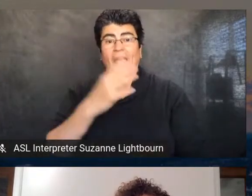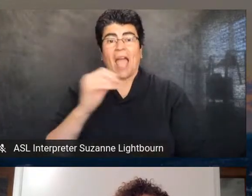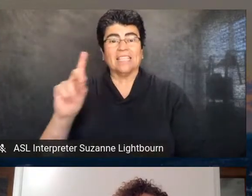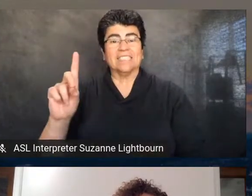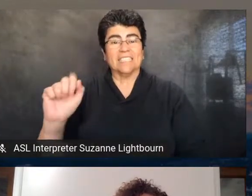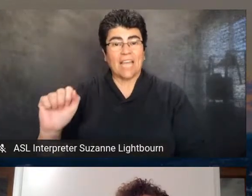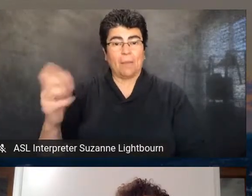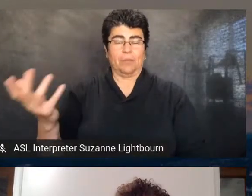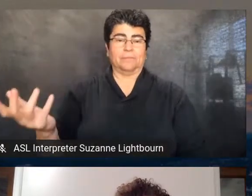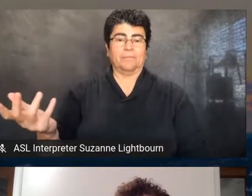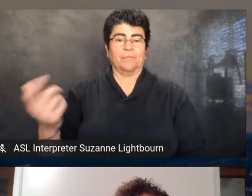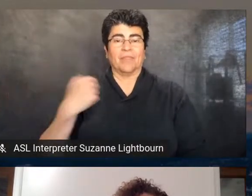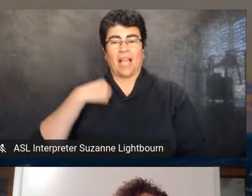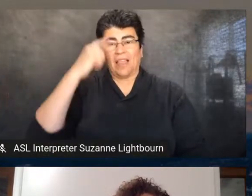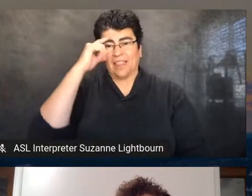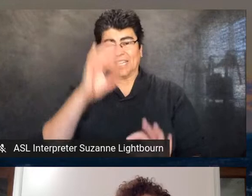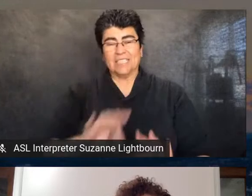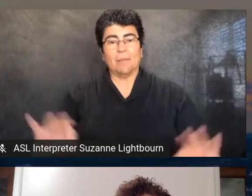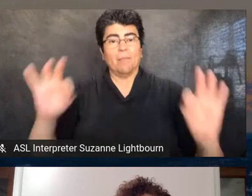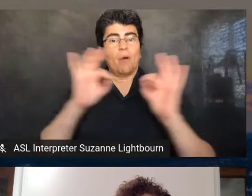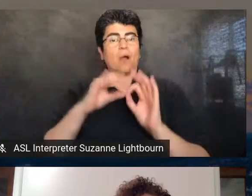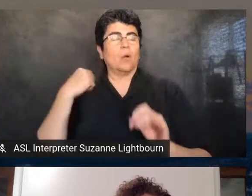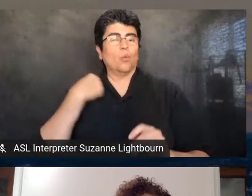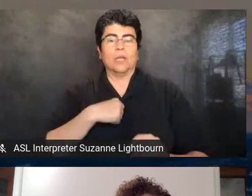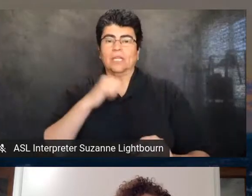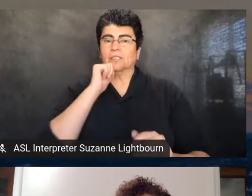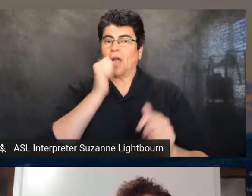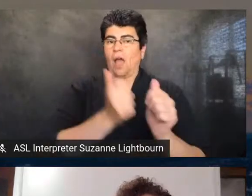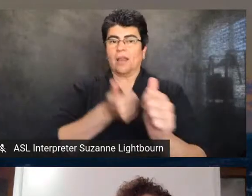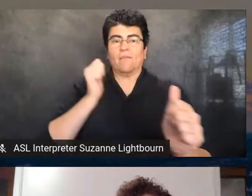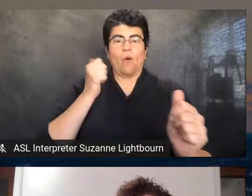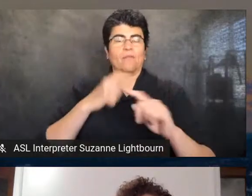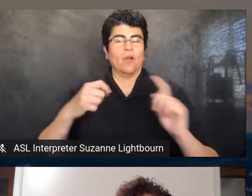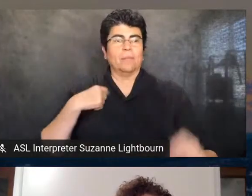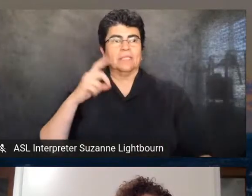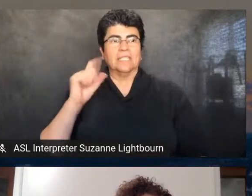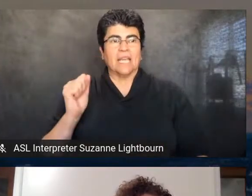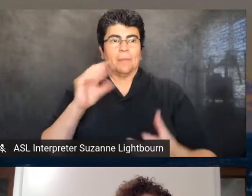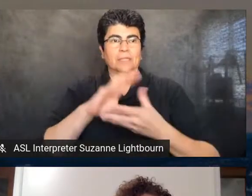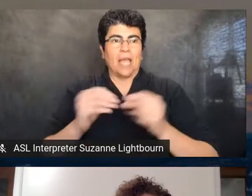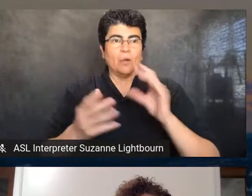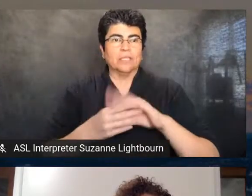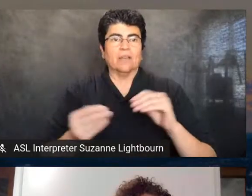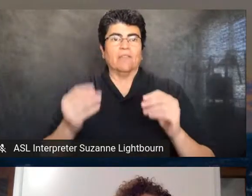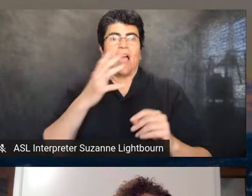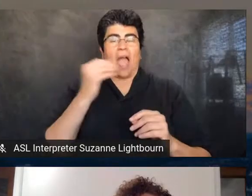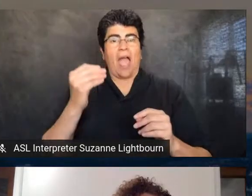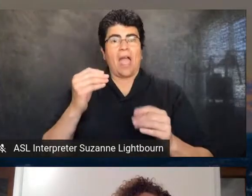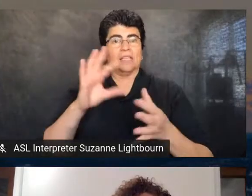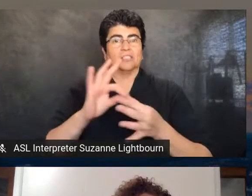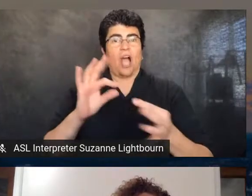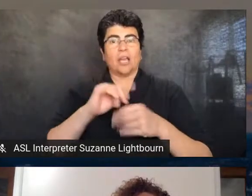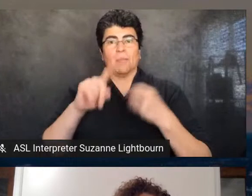so I think it's important that we not shy away from the disabled narrative and talking about it just as much as